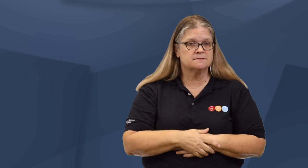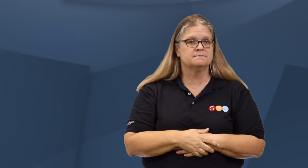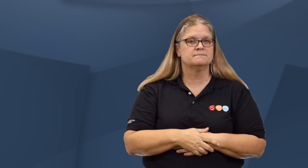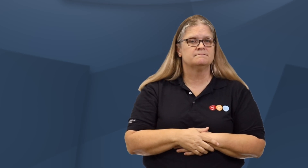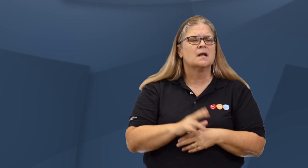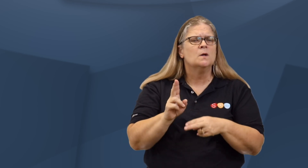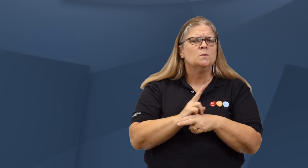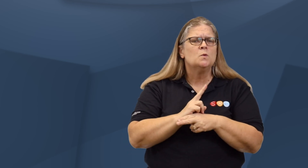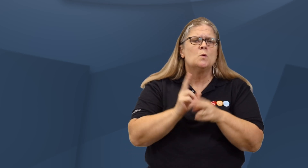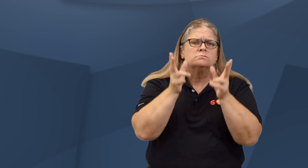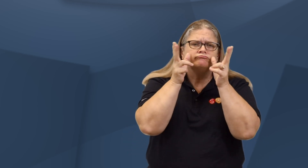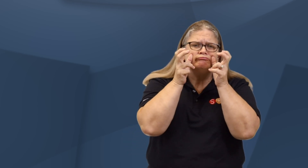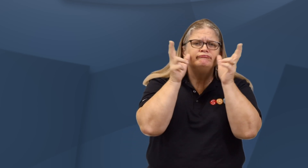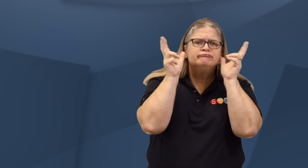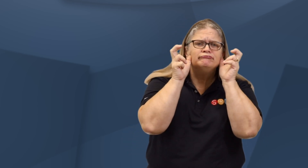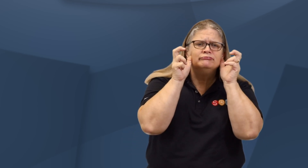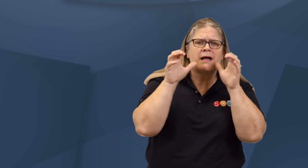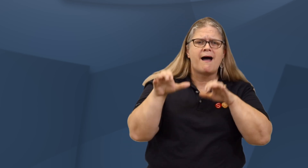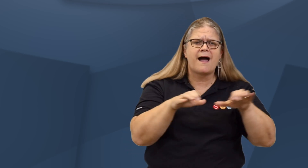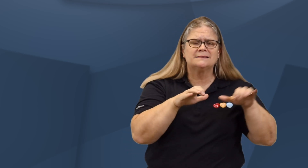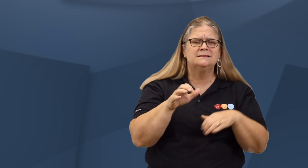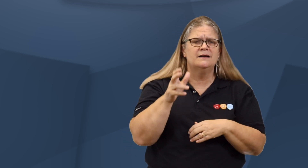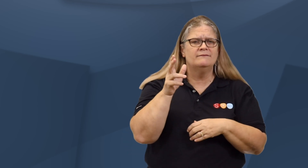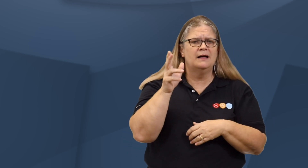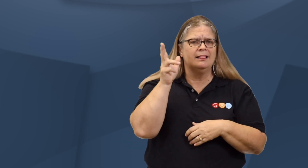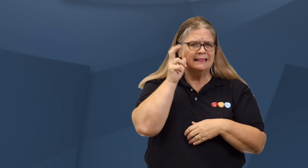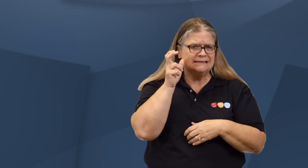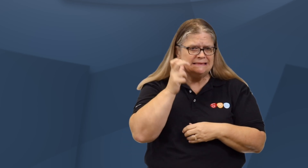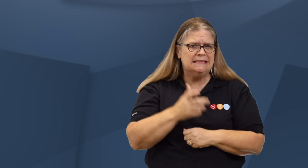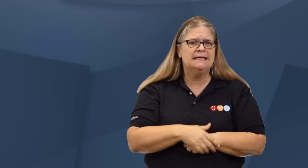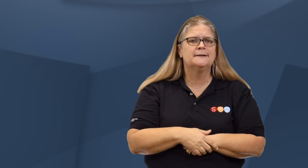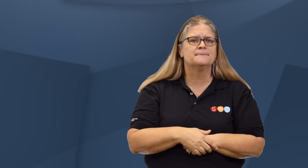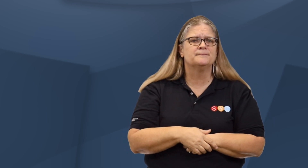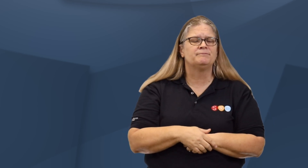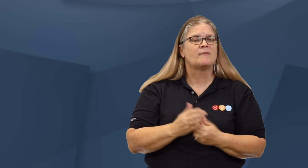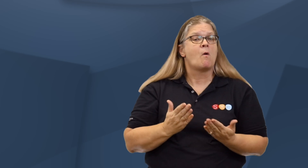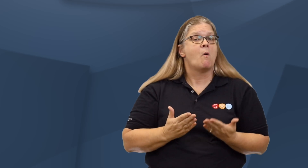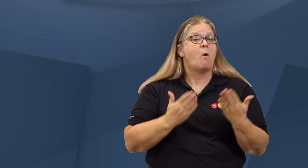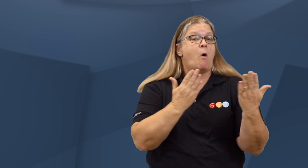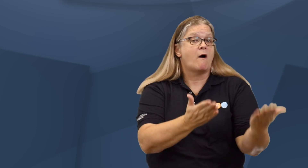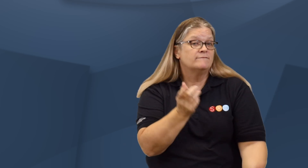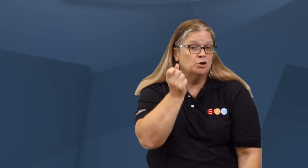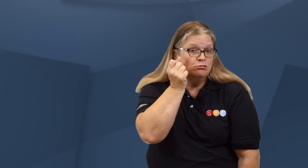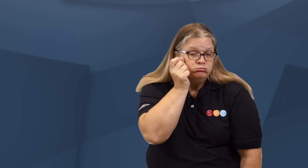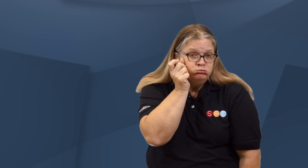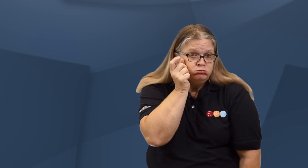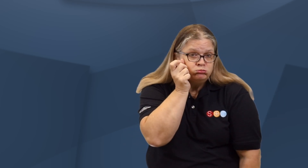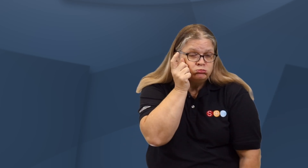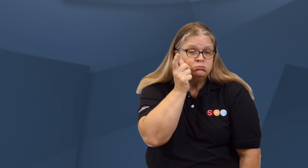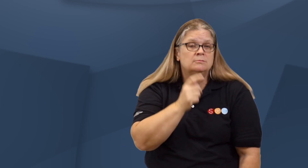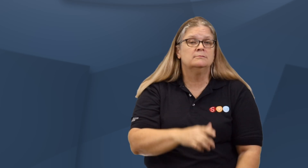use active listening, offer understanding.